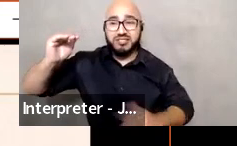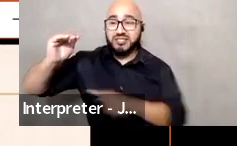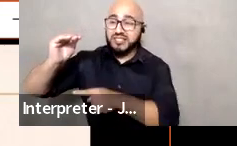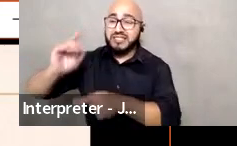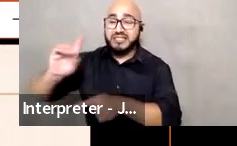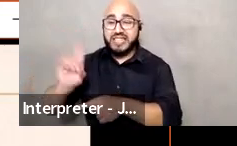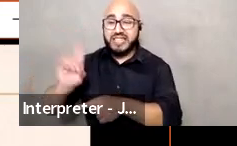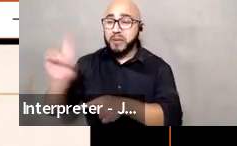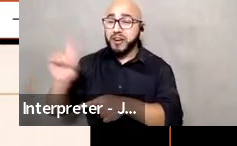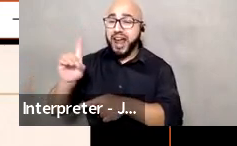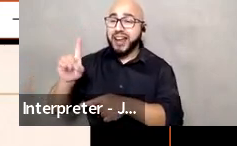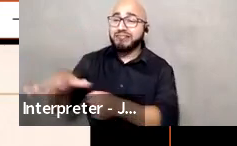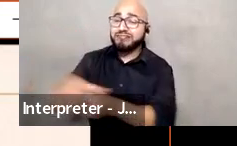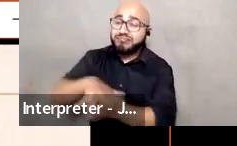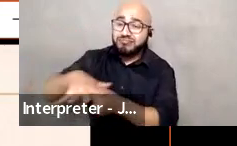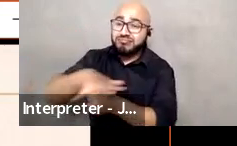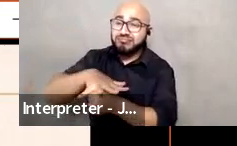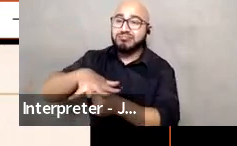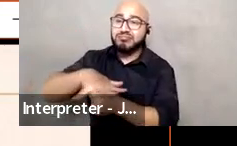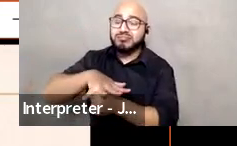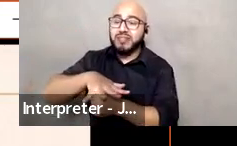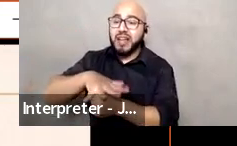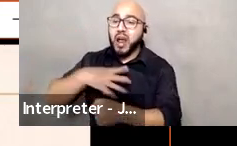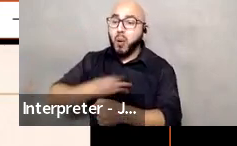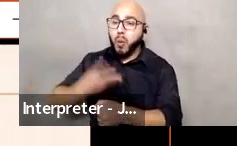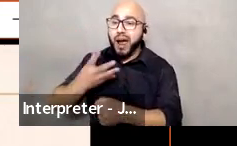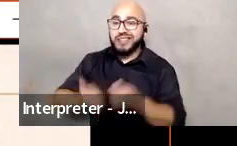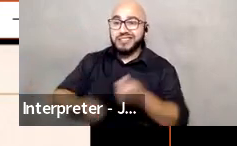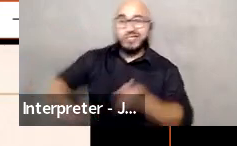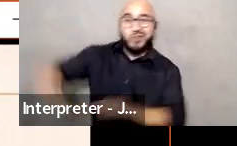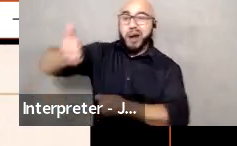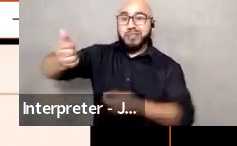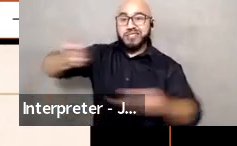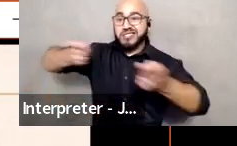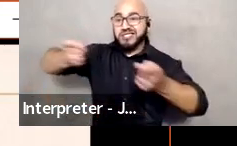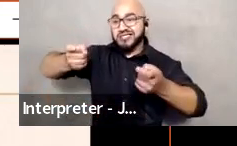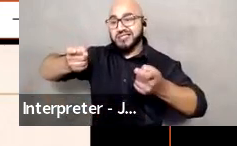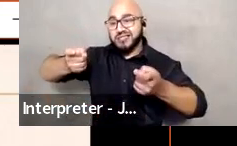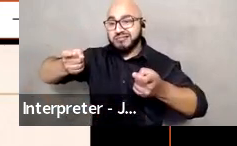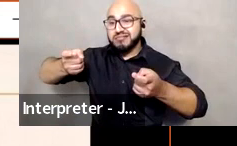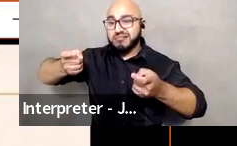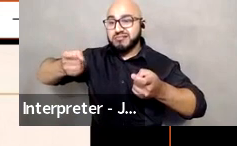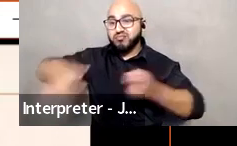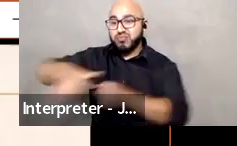Region and. A. White. Supremacist region. This is it, by the way, a picture.